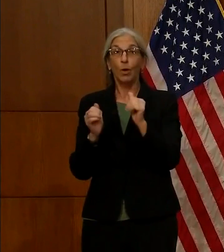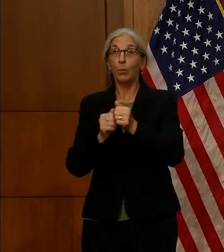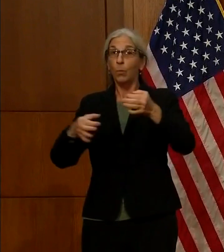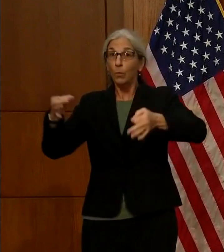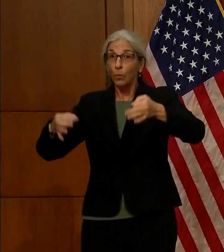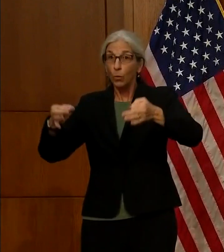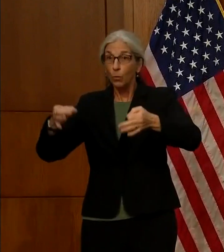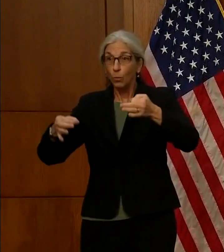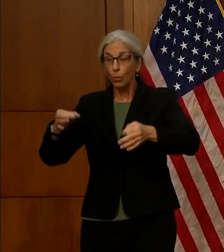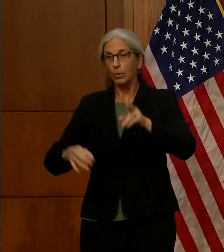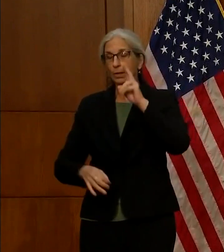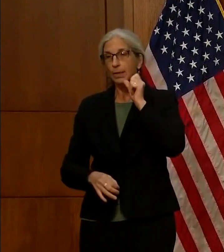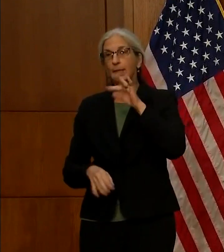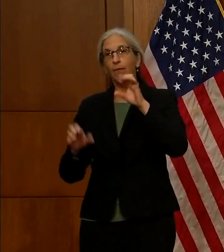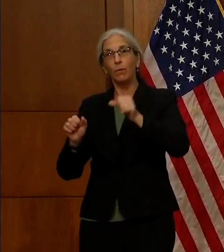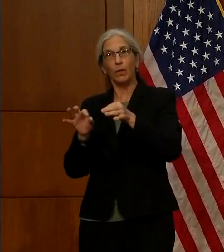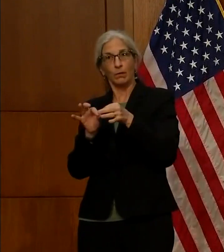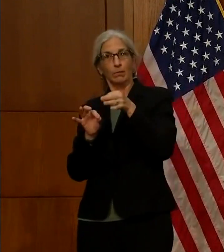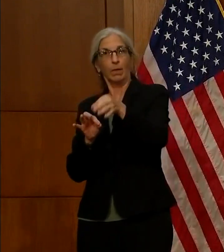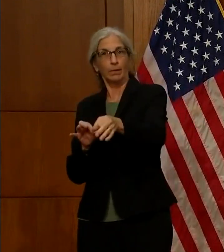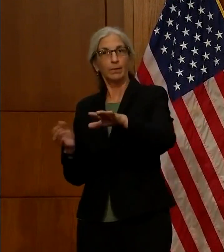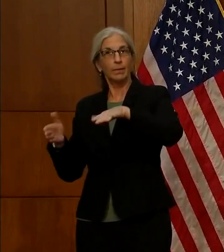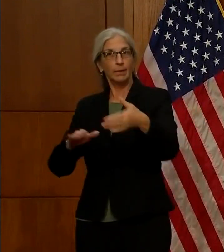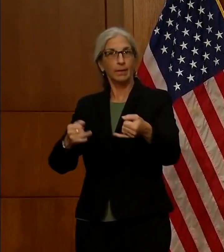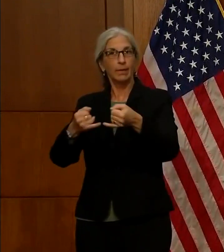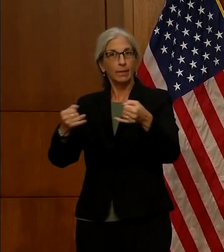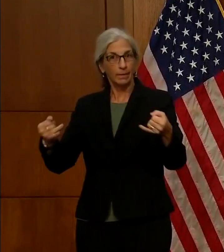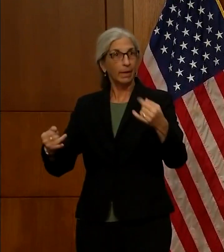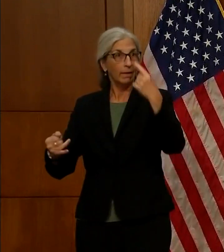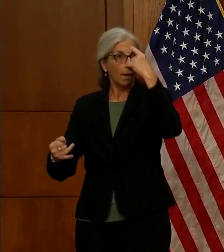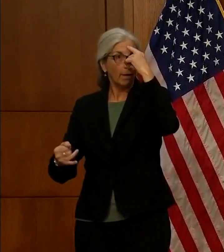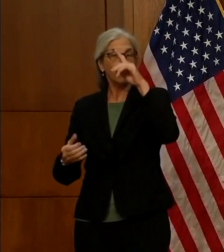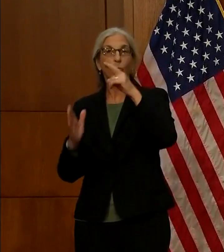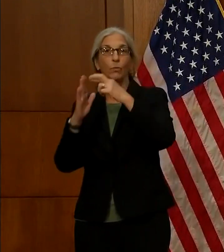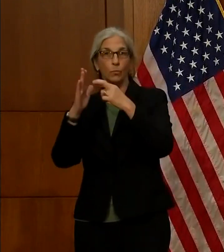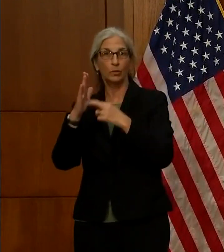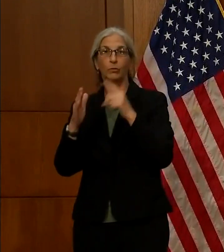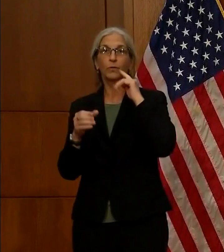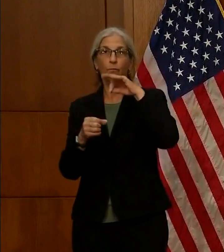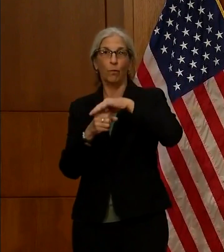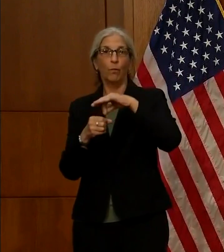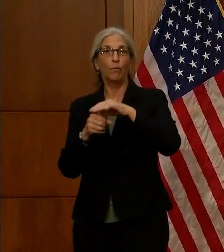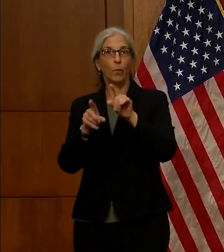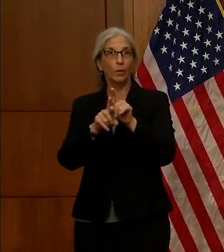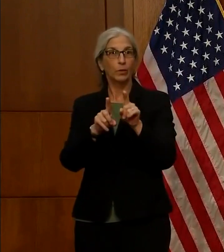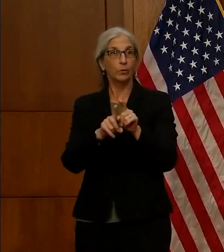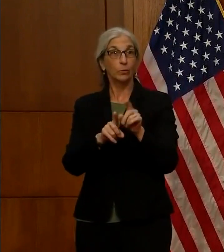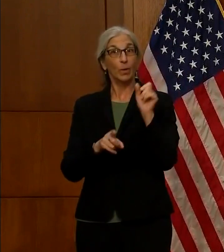AND AS I SAID EARLIER WE'RE WORKING- WITH THE COURTS LOOKING AT ALL OUR OPTIONS TO